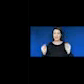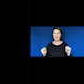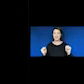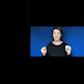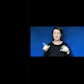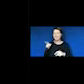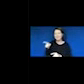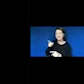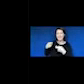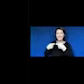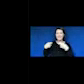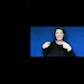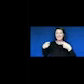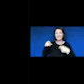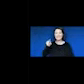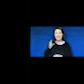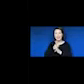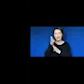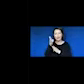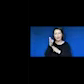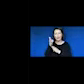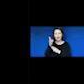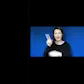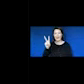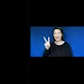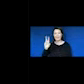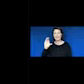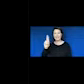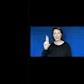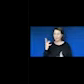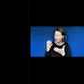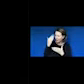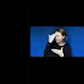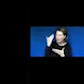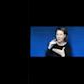I wanted to learn more about what type of science he was interested in, and this discovery